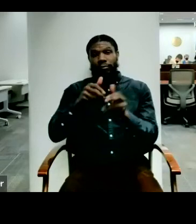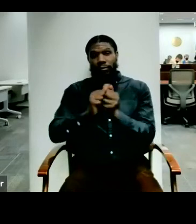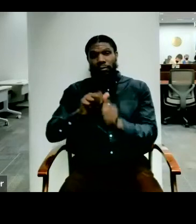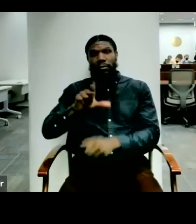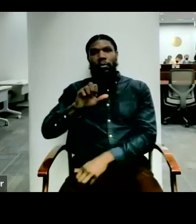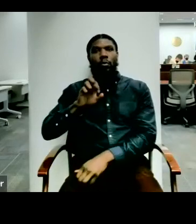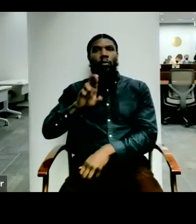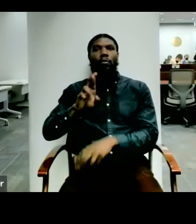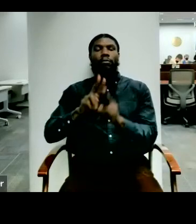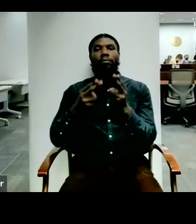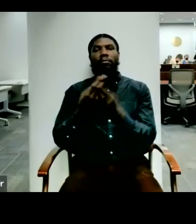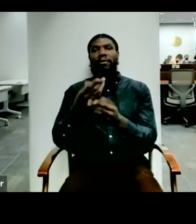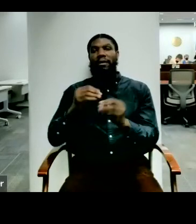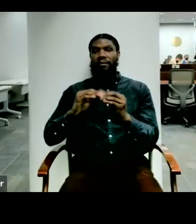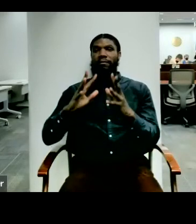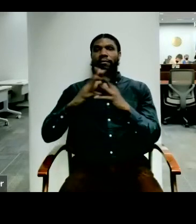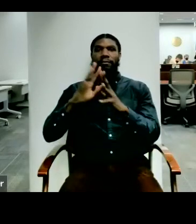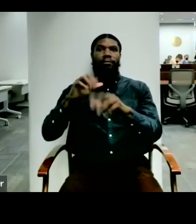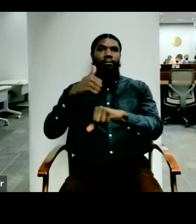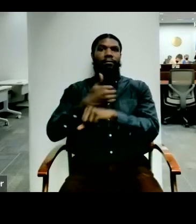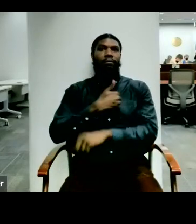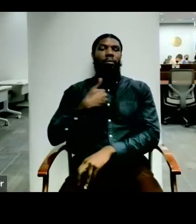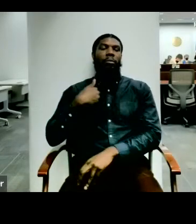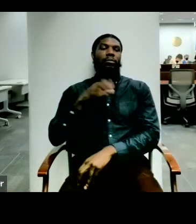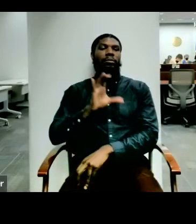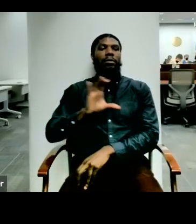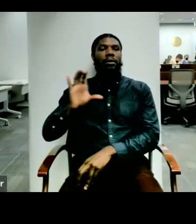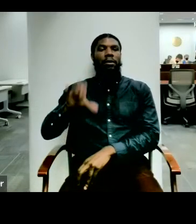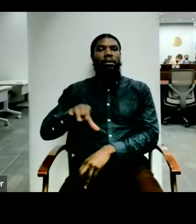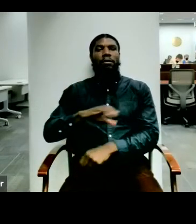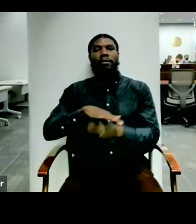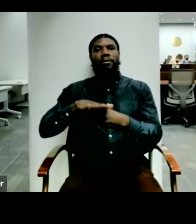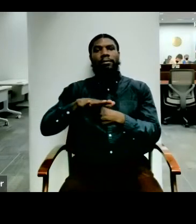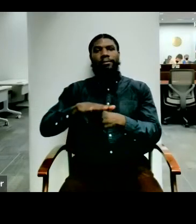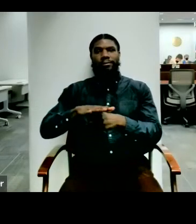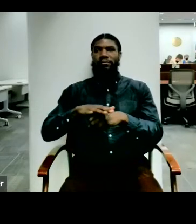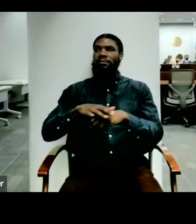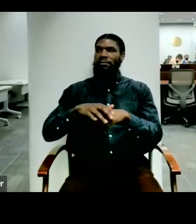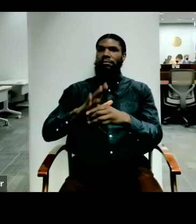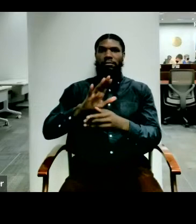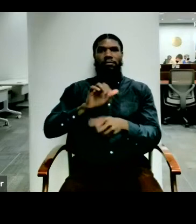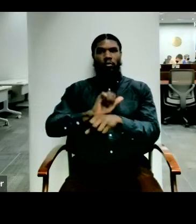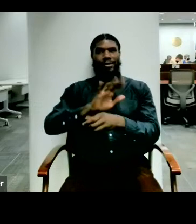of Chicago-base worker center. So thank you for being here as well. And last,